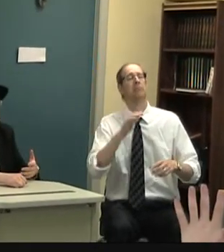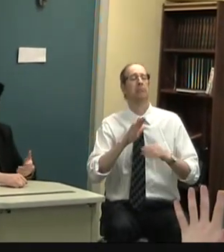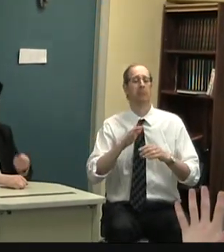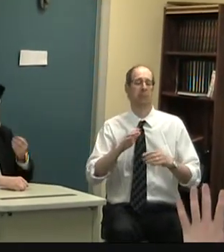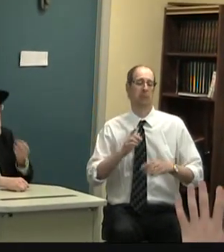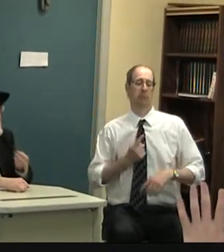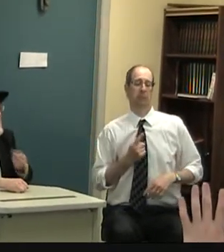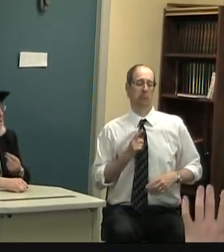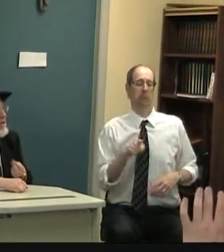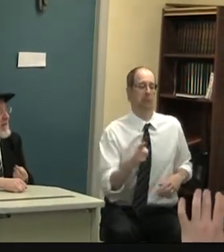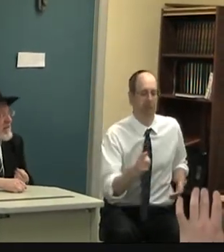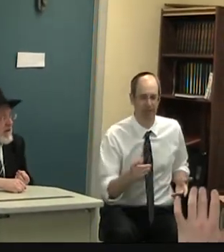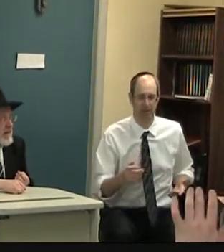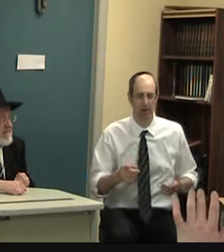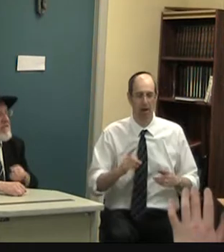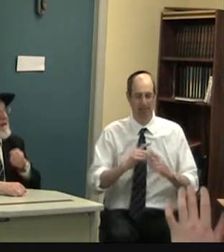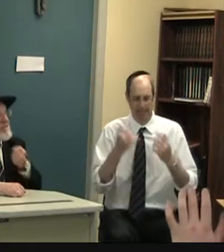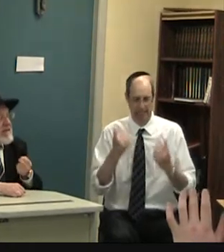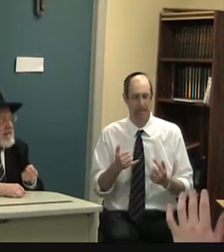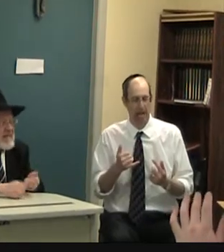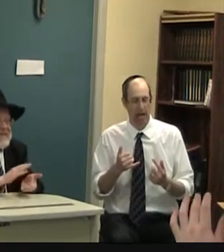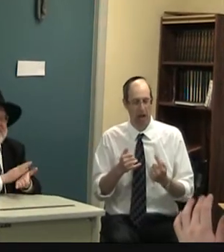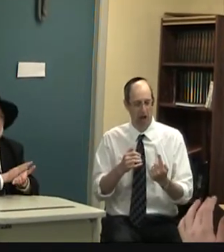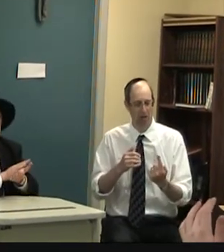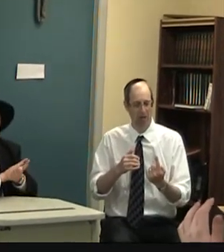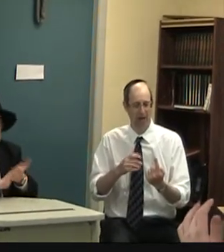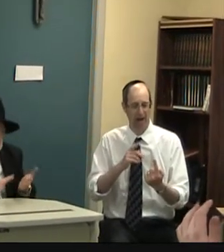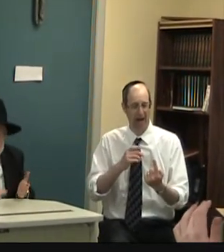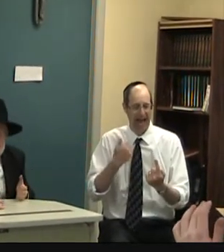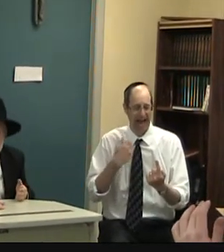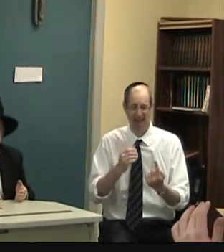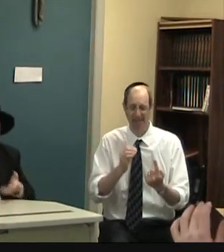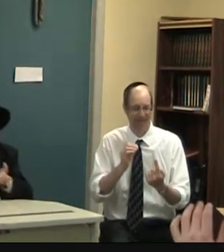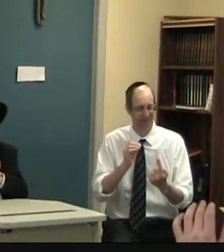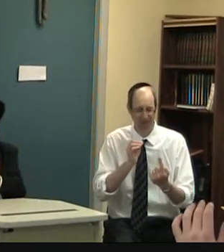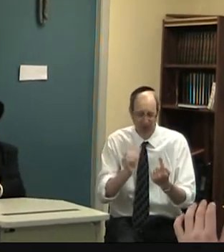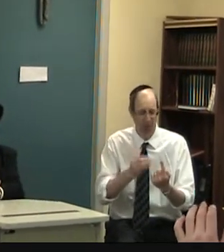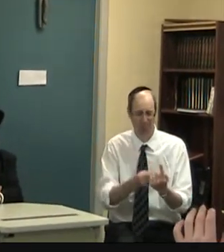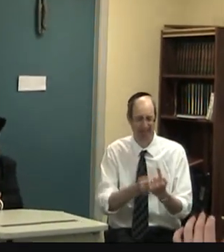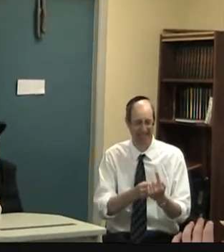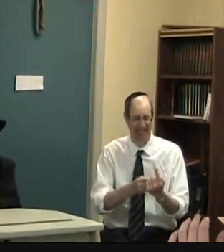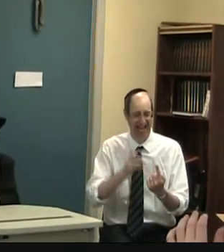and now when appointing of my life but i really need another penny and i can't look like a face